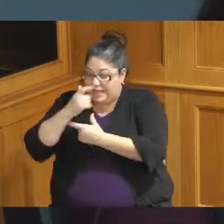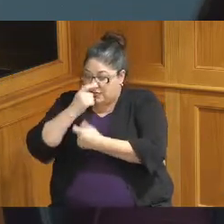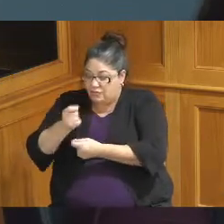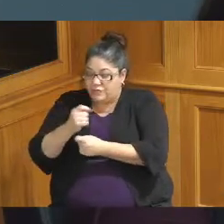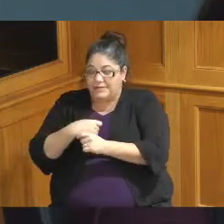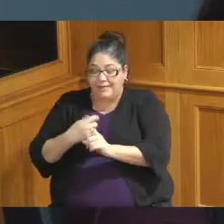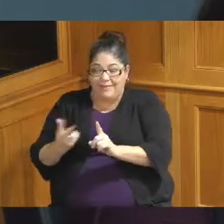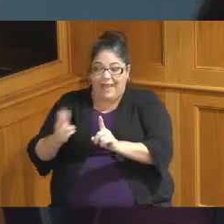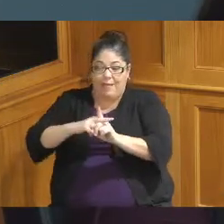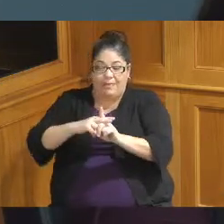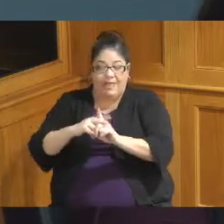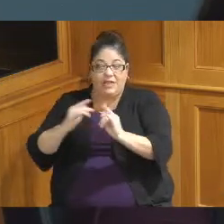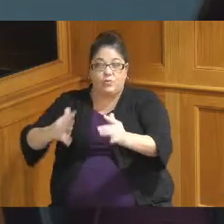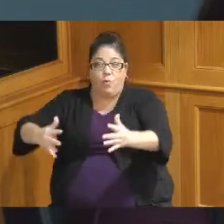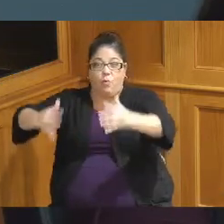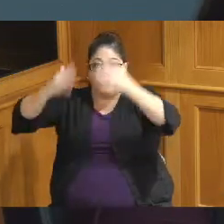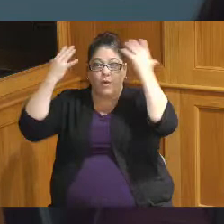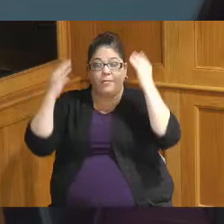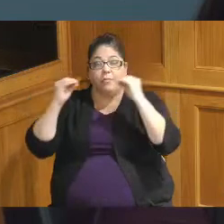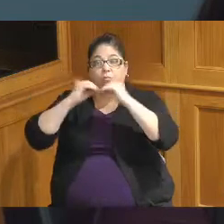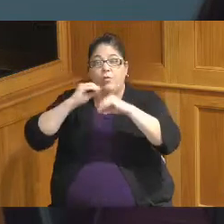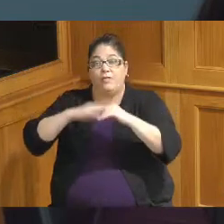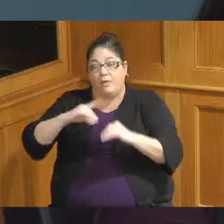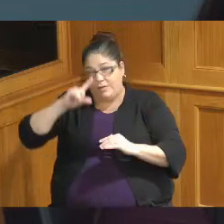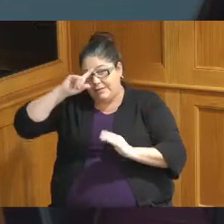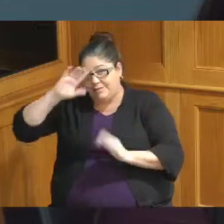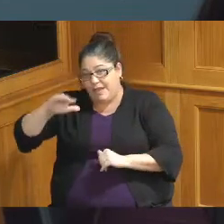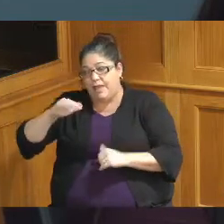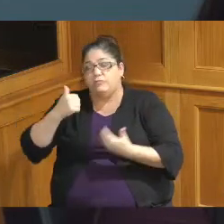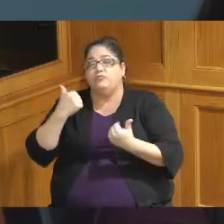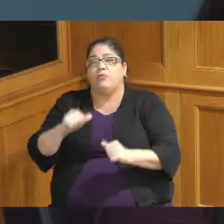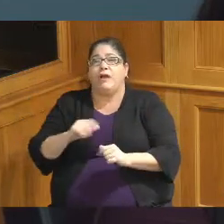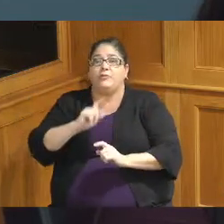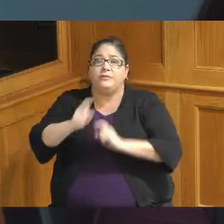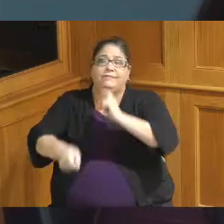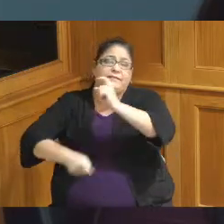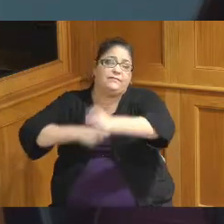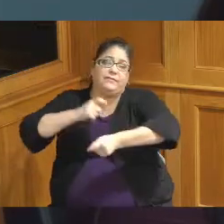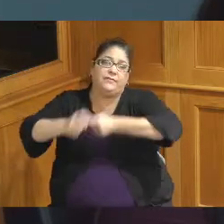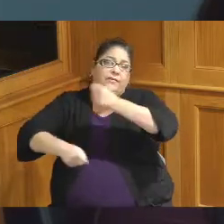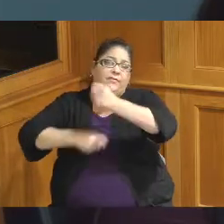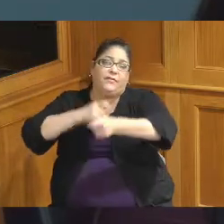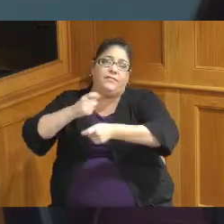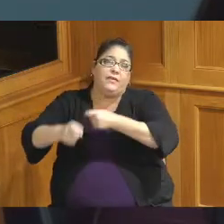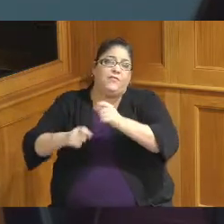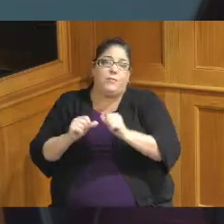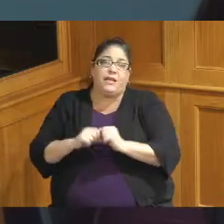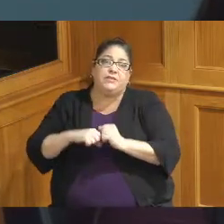overwhelming and we're trying to fulfill all those requests and it's just going on and on and on and